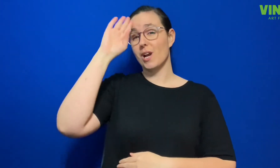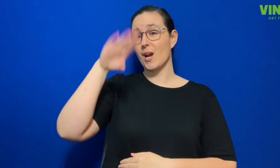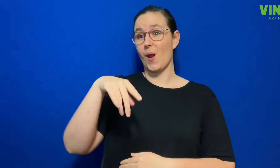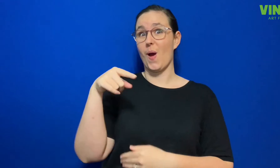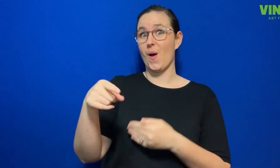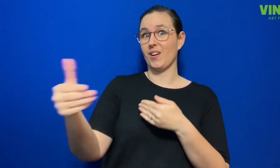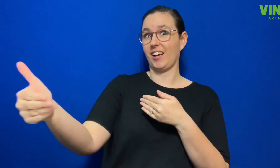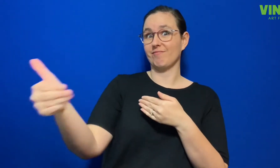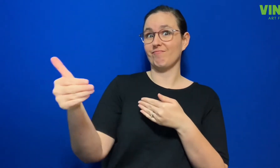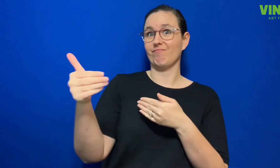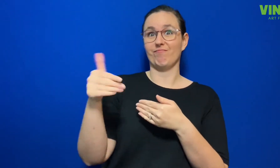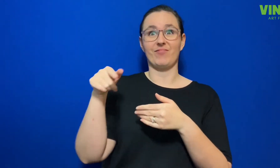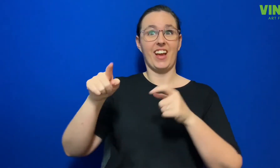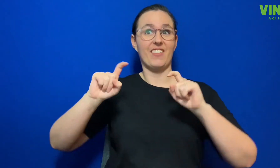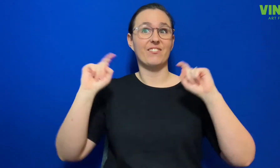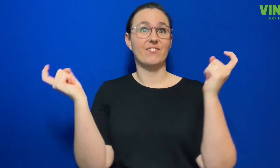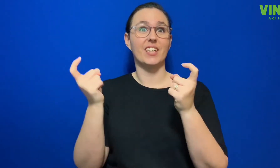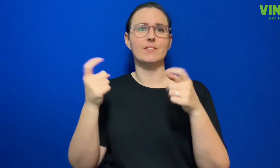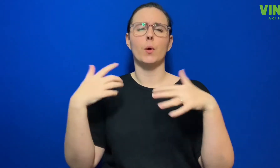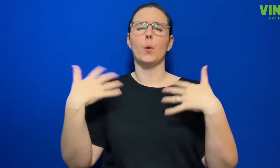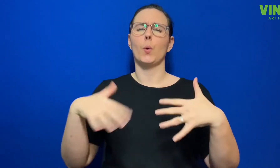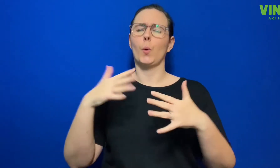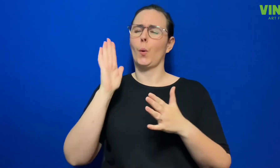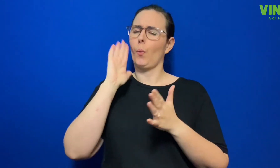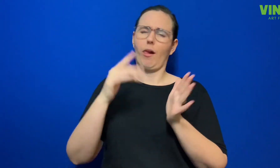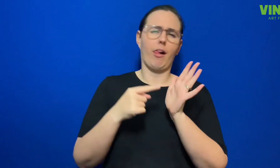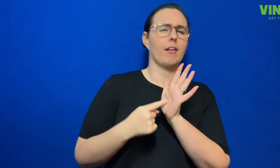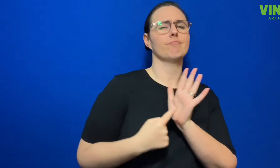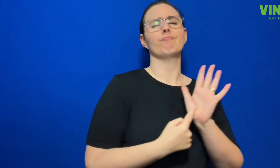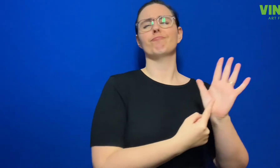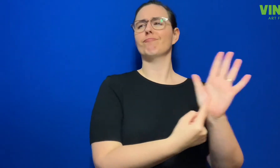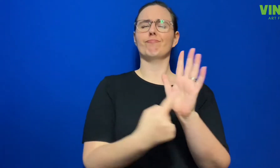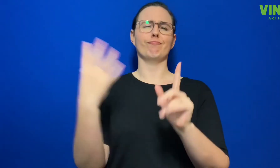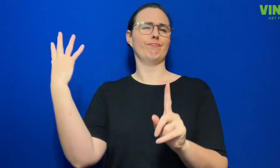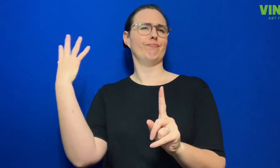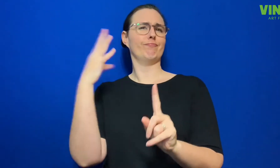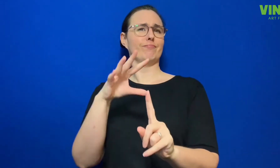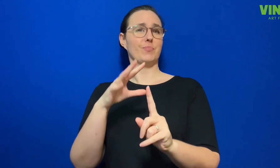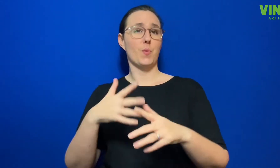we know this upcoming festival will showcase the absolute